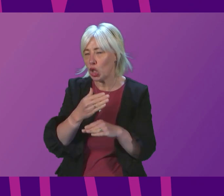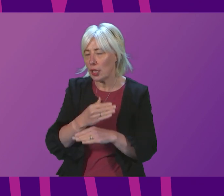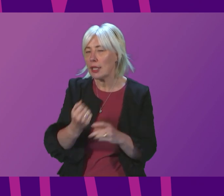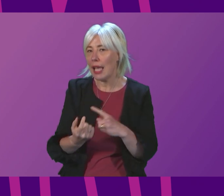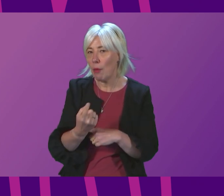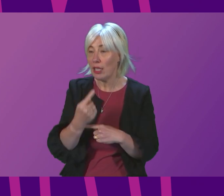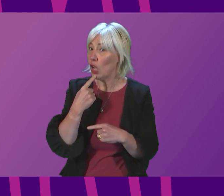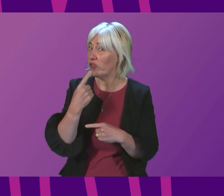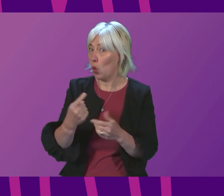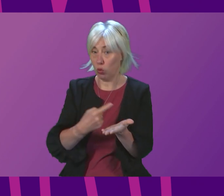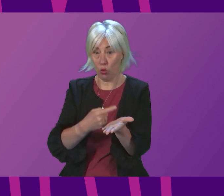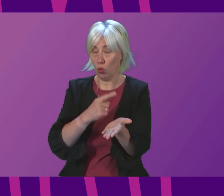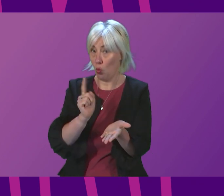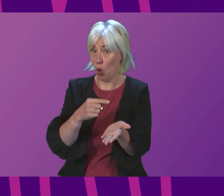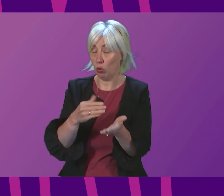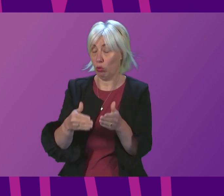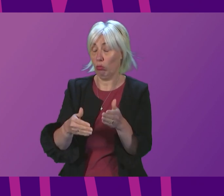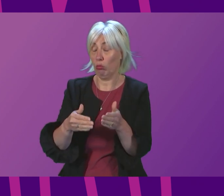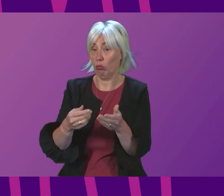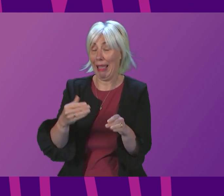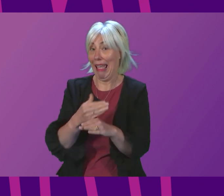out exactly what they were—to mitigate the risks.